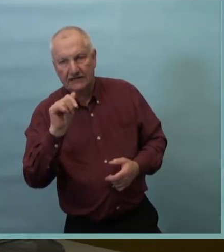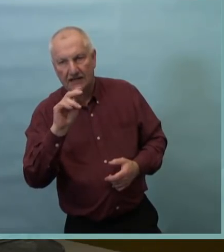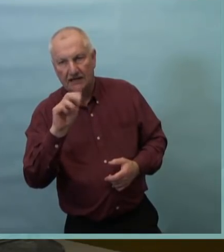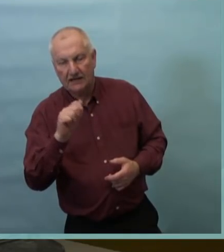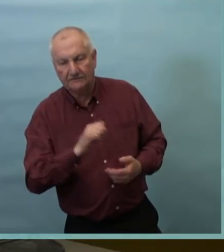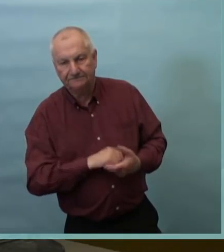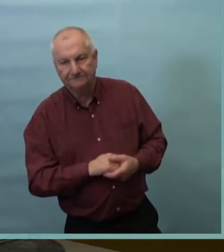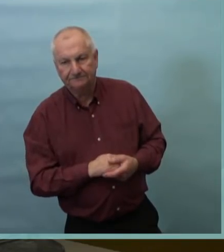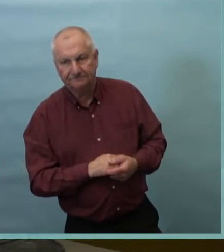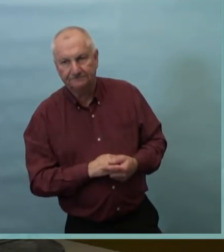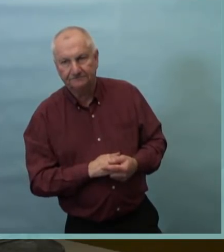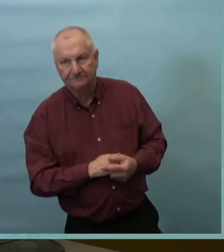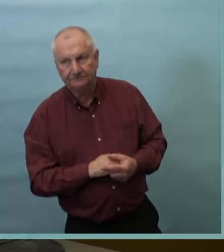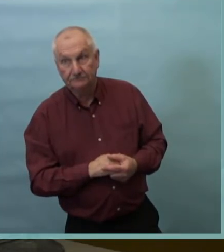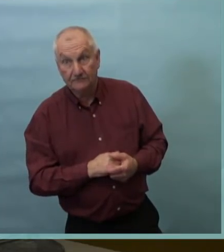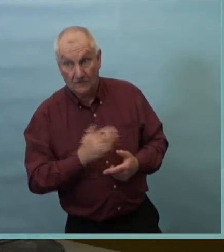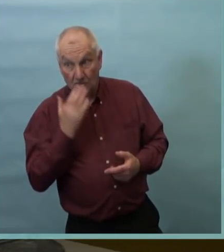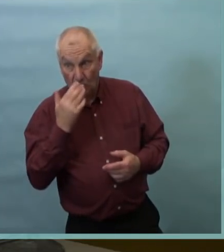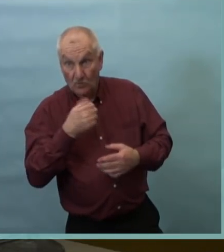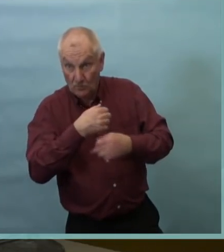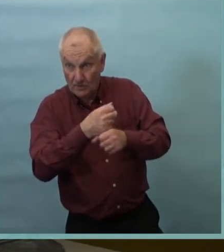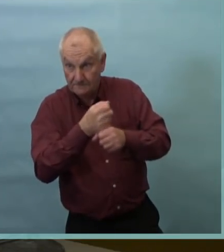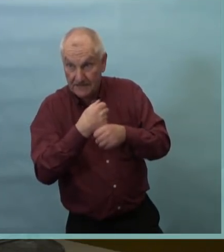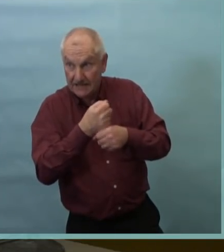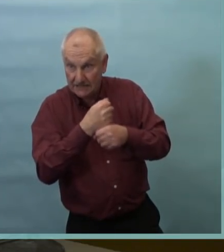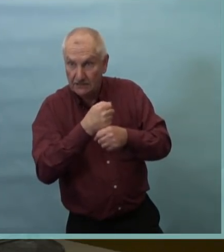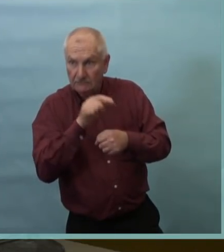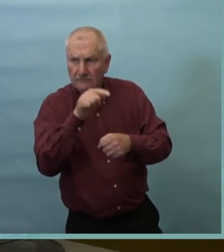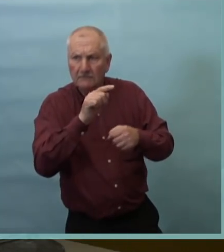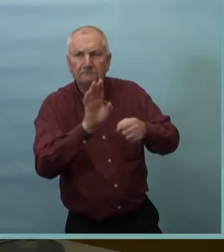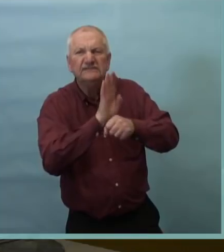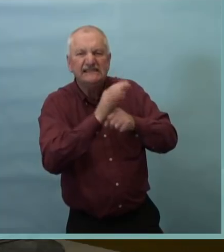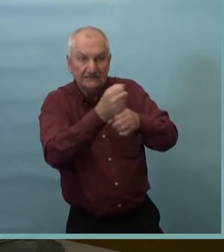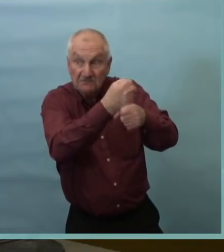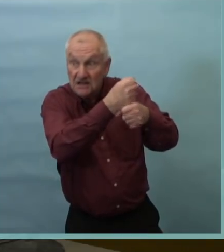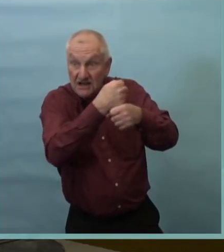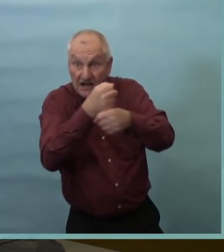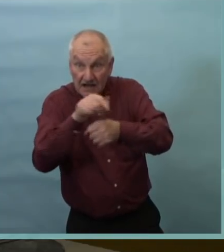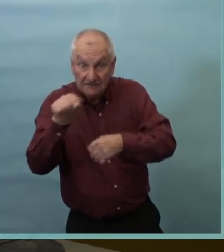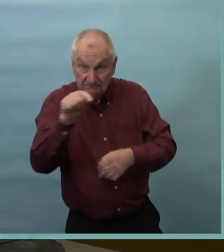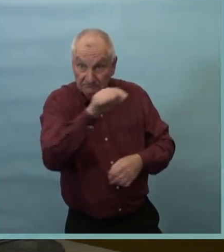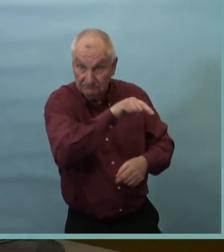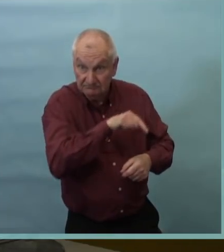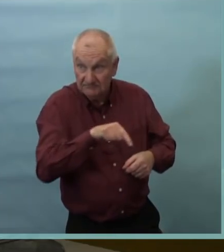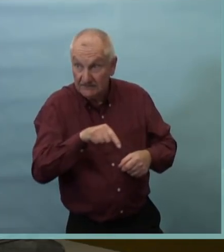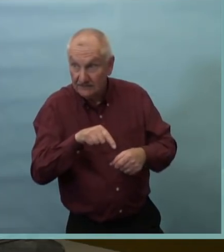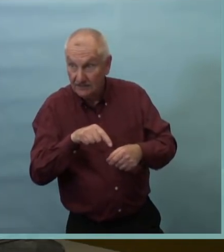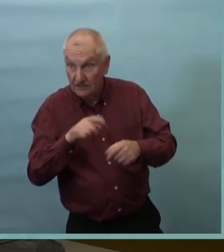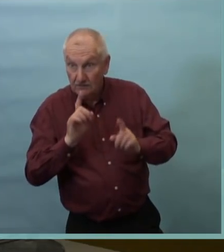they're meeting requirements for social distancing and safety measures obviously as an essential service work is still going on there but just wondering if